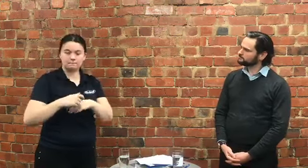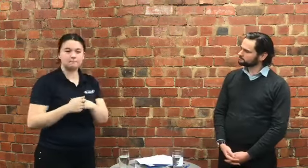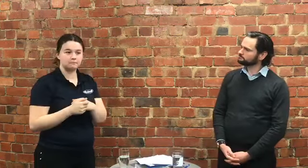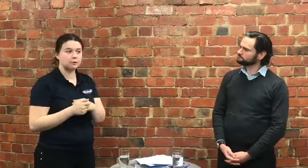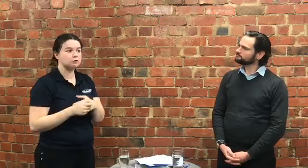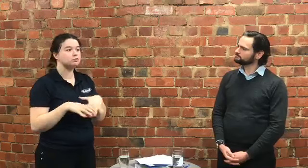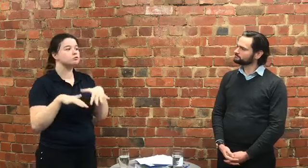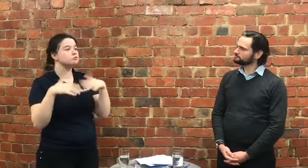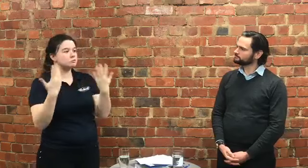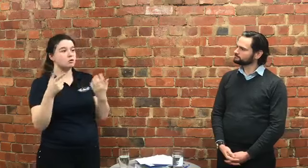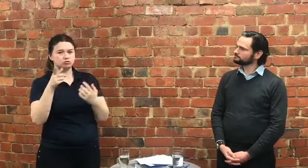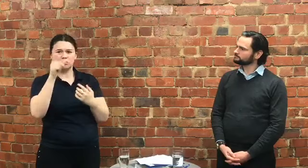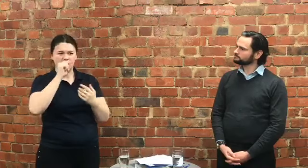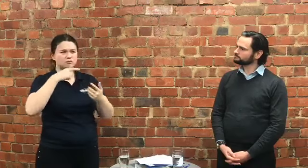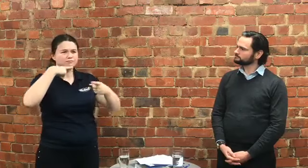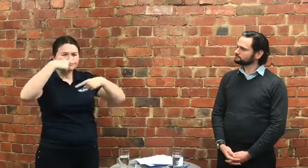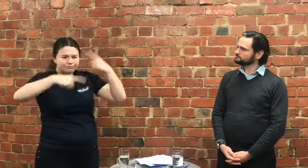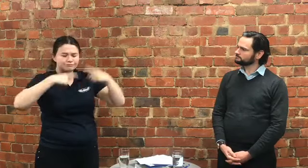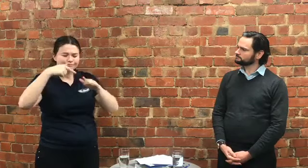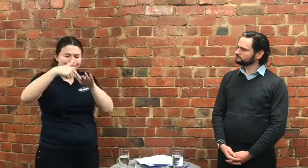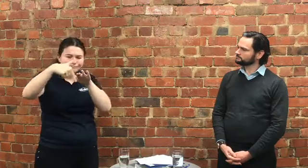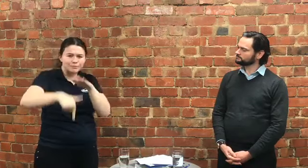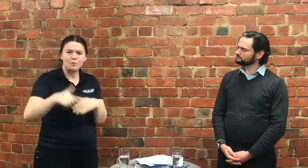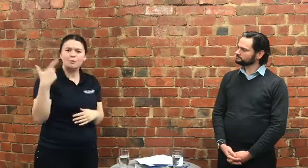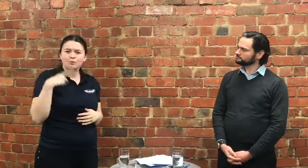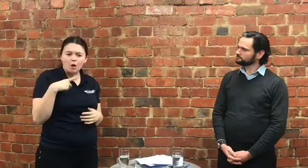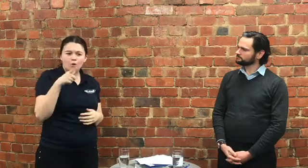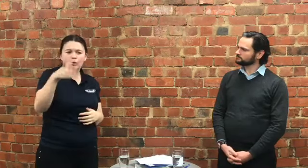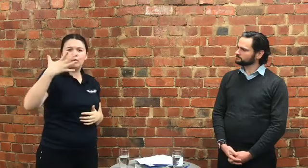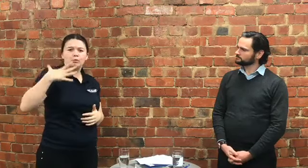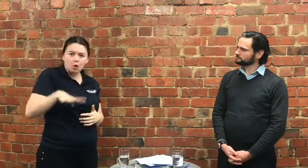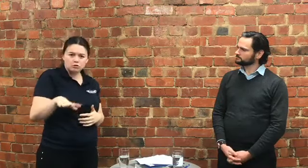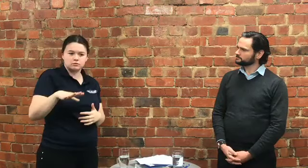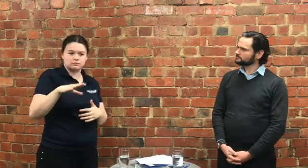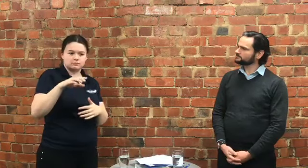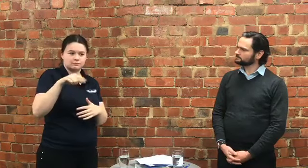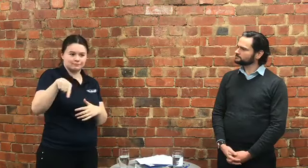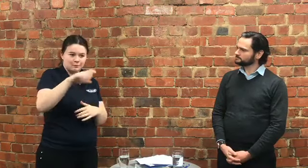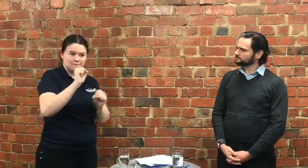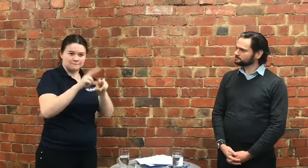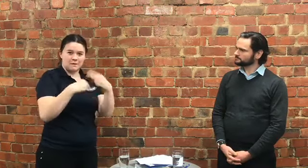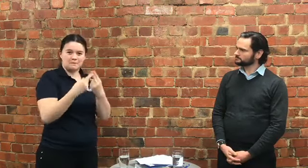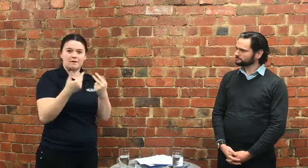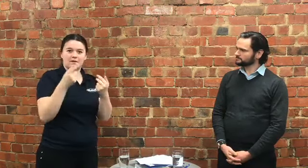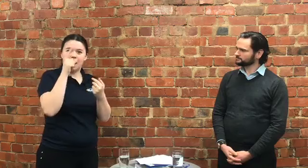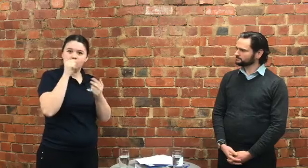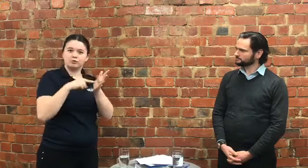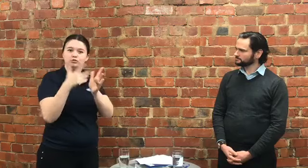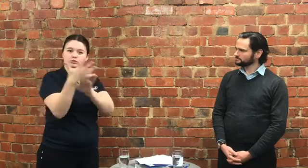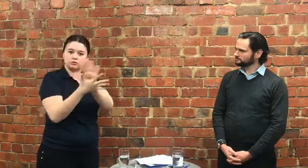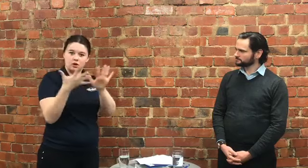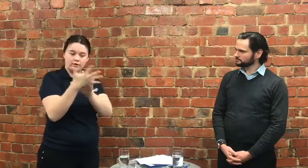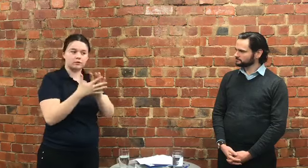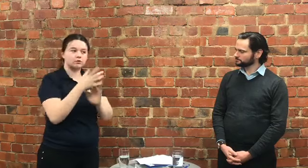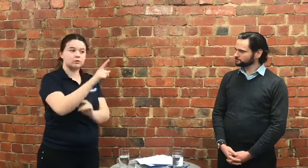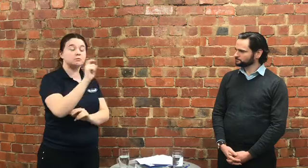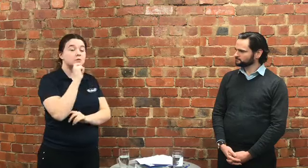but also be able to educate your family members in Auslan. But you need to be able to explain very clearly